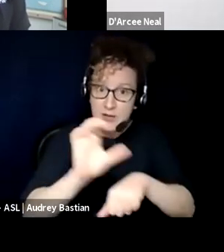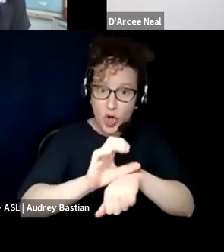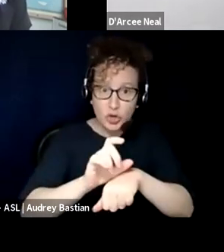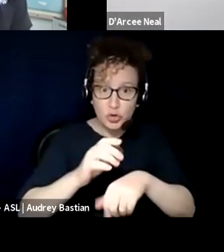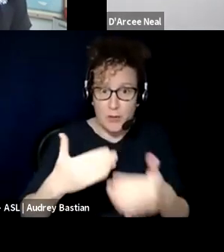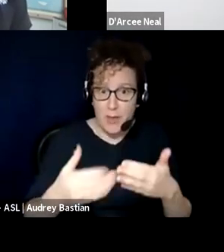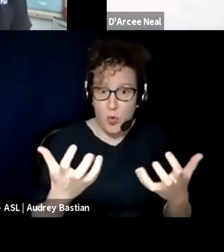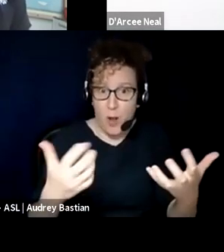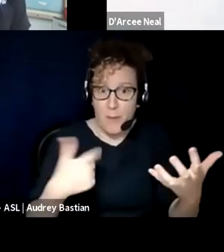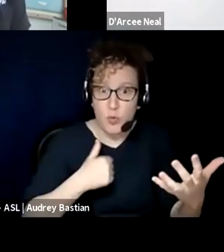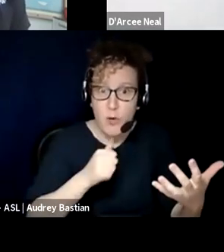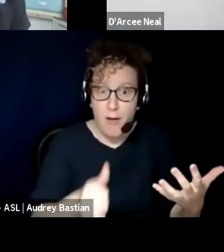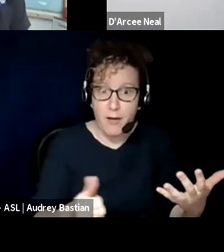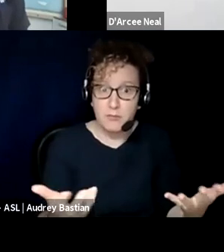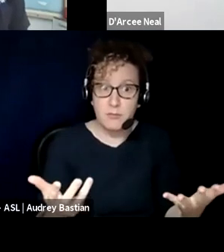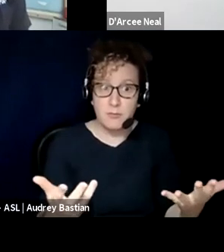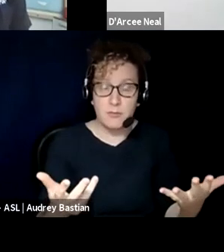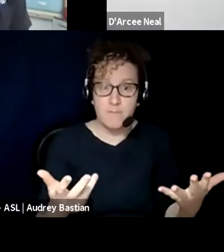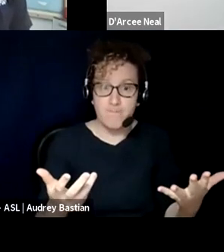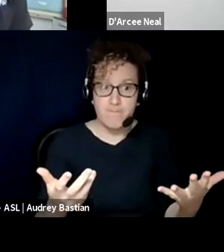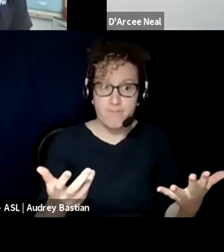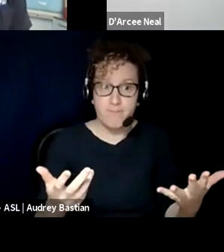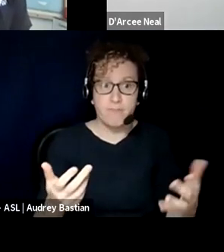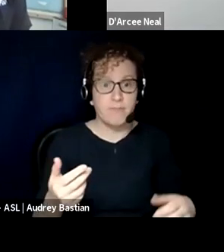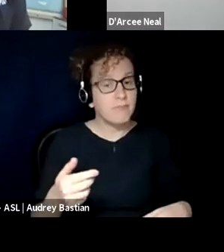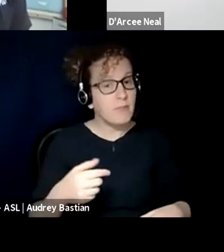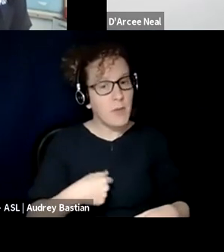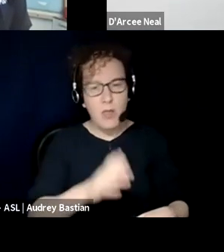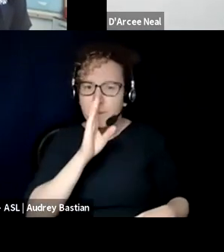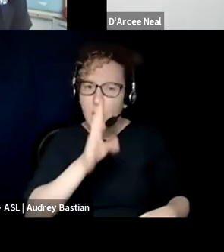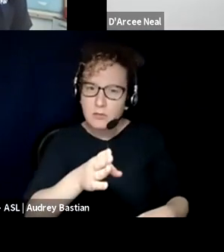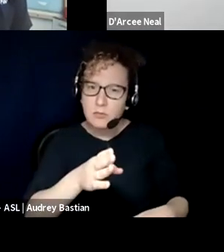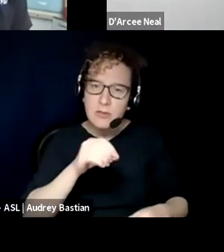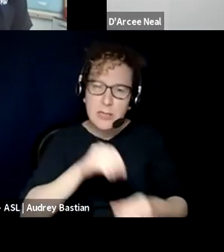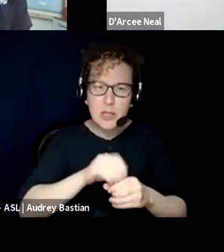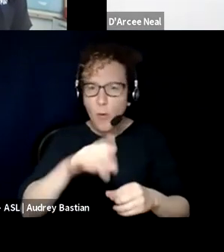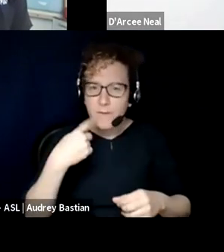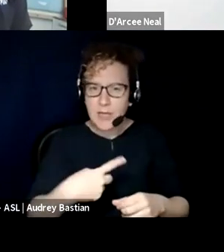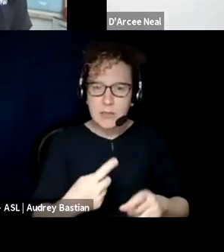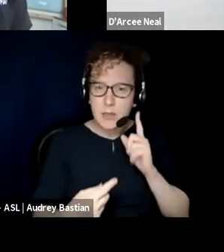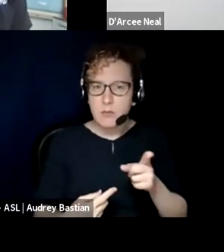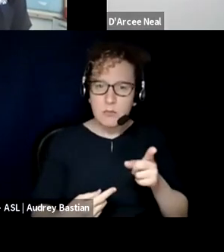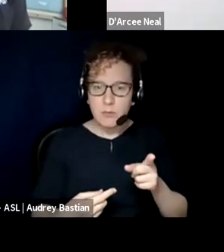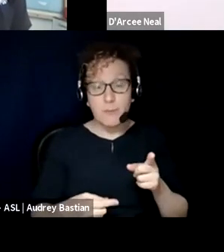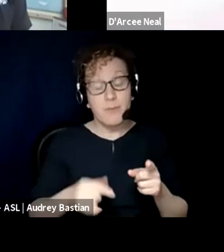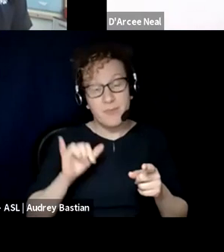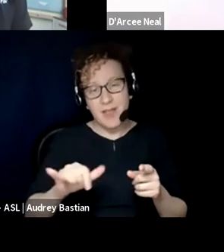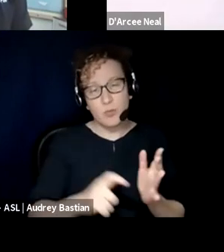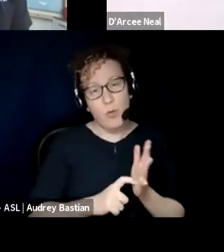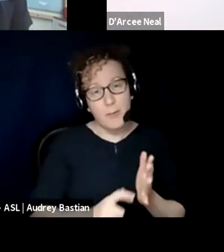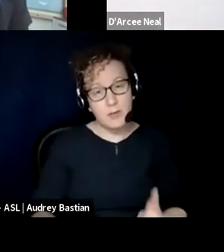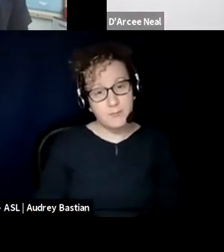whether you want it or not. And in your face to other people is a prerequisite. And I am